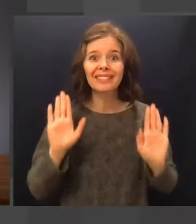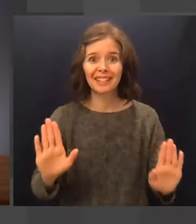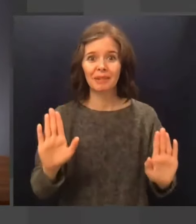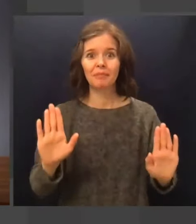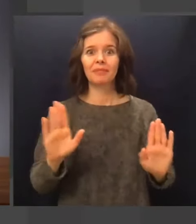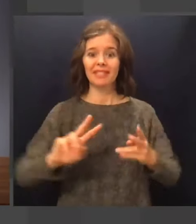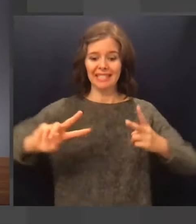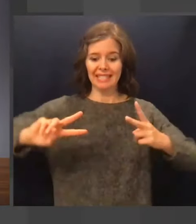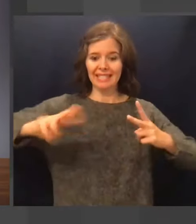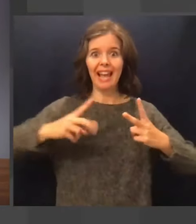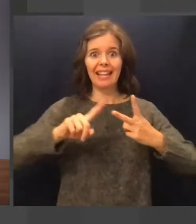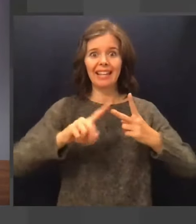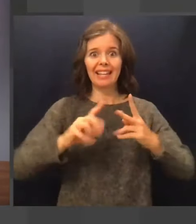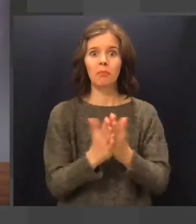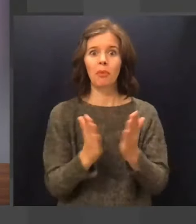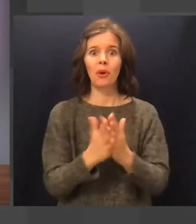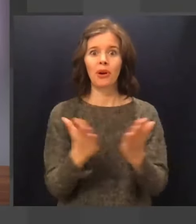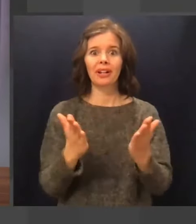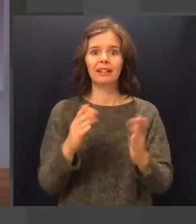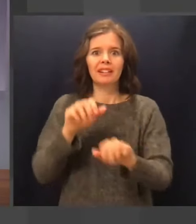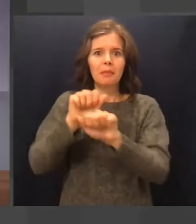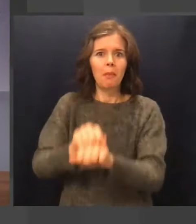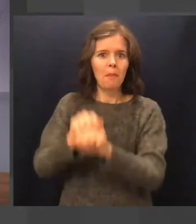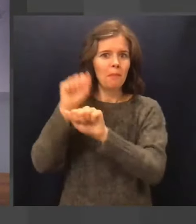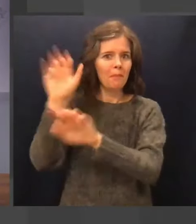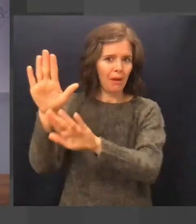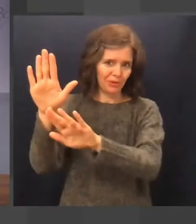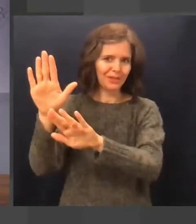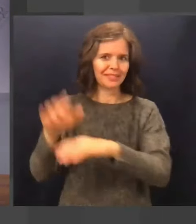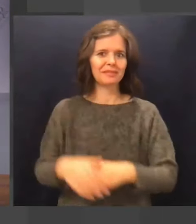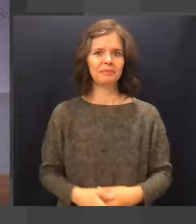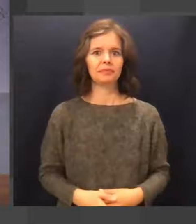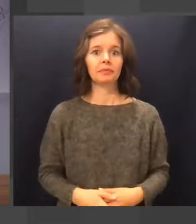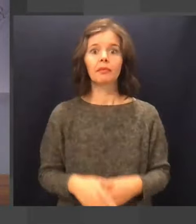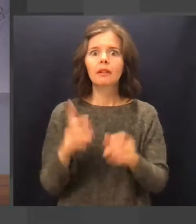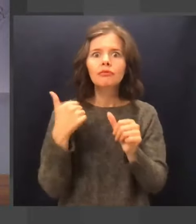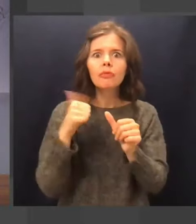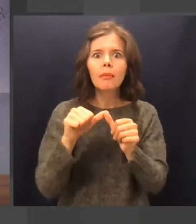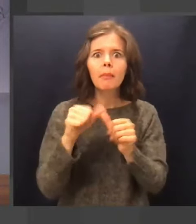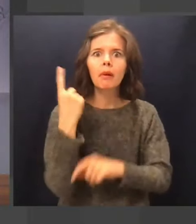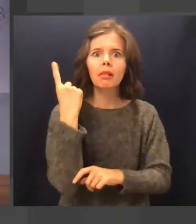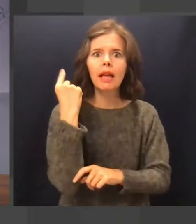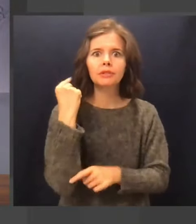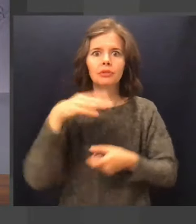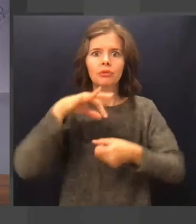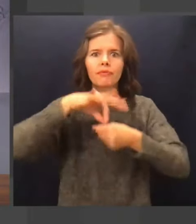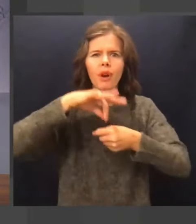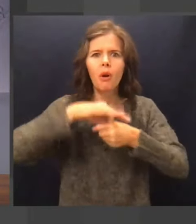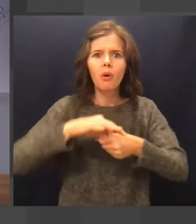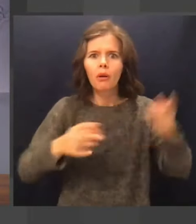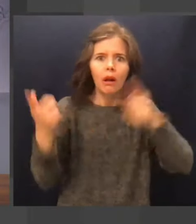THAT SOUNDS AWESOME, ANOTHER MINECRAFT NOVEL, AND THIS ONE'S CALLED THE MOUNTAIN. HEY SPEAKING OF MOUNTAINS,